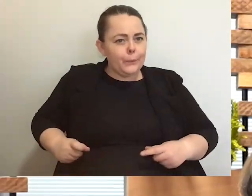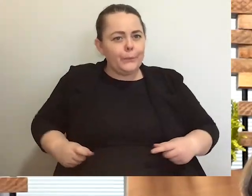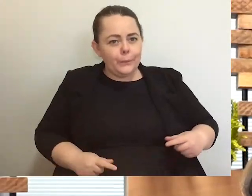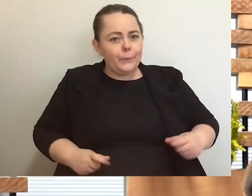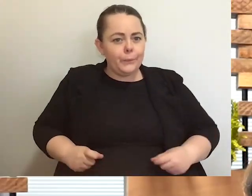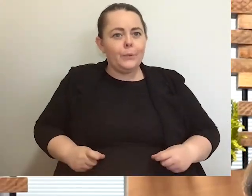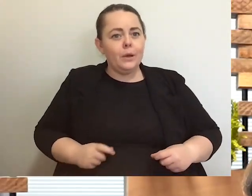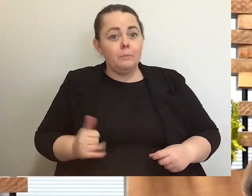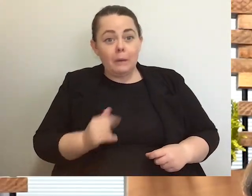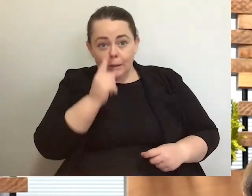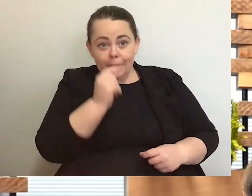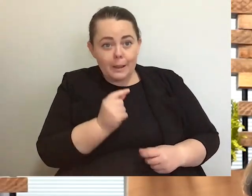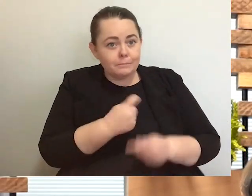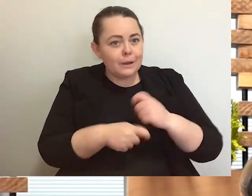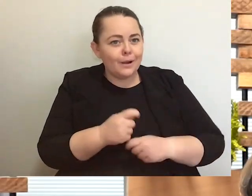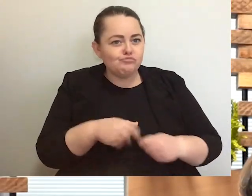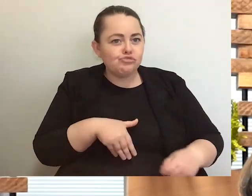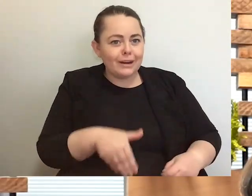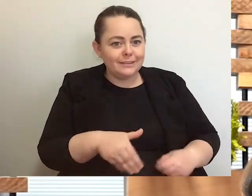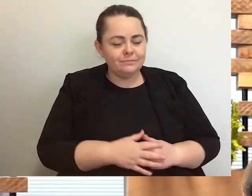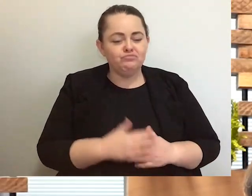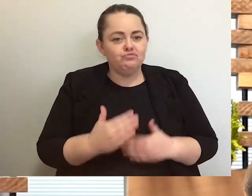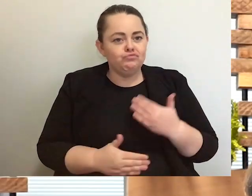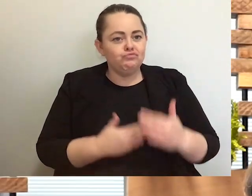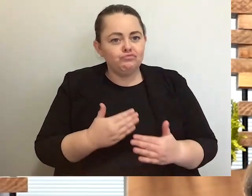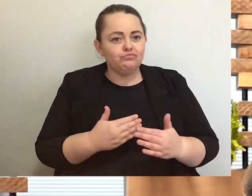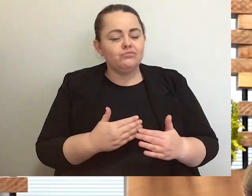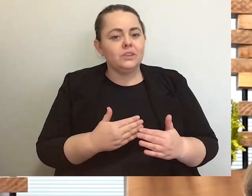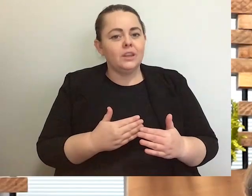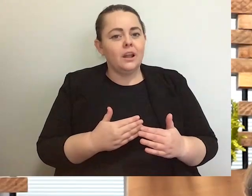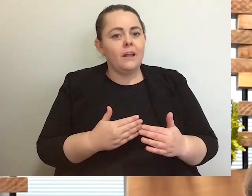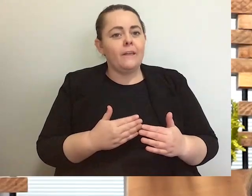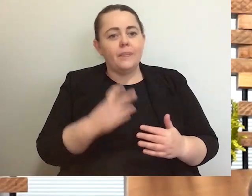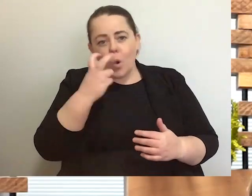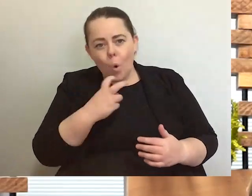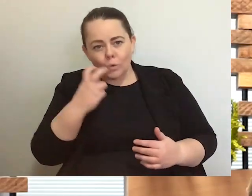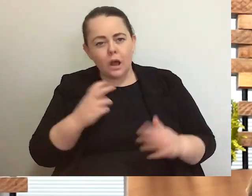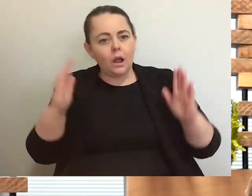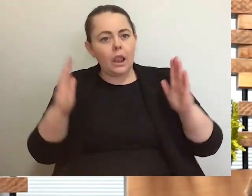releasing those eggs and their viability becomes less until when menopause occurs,